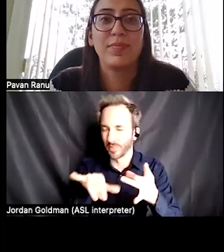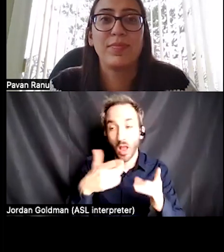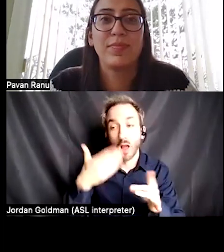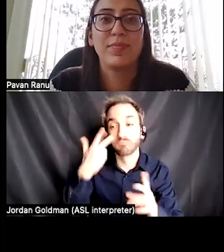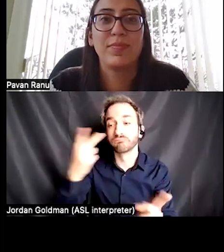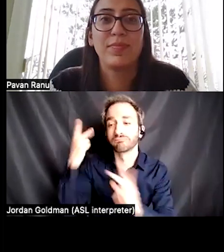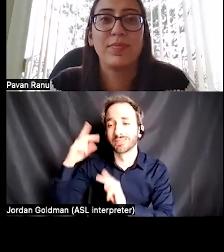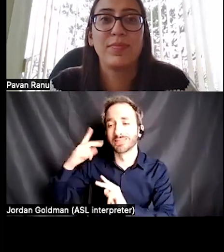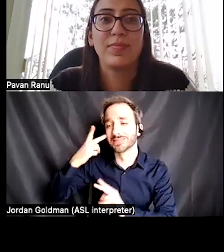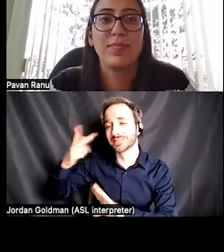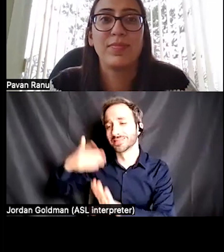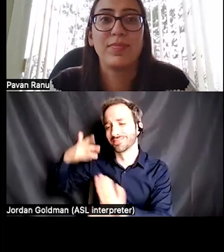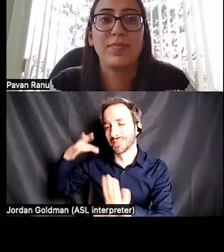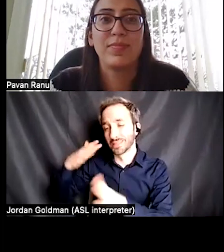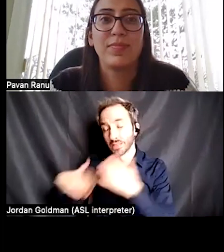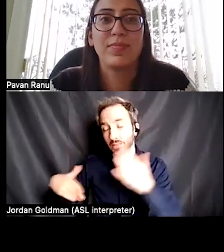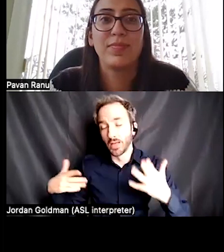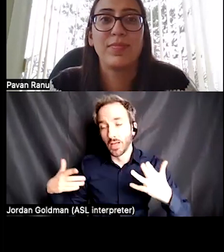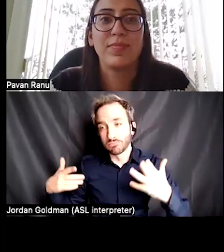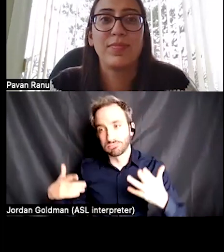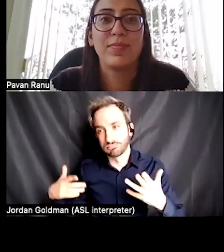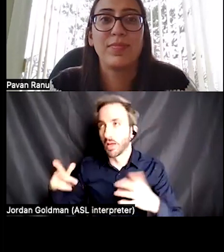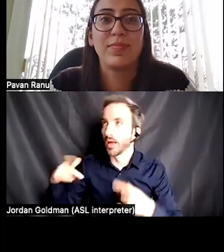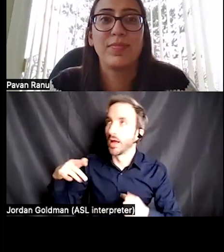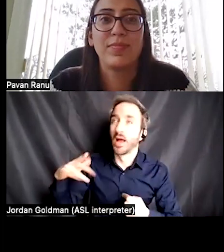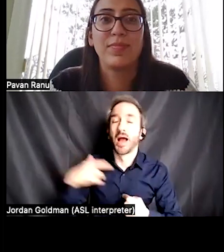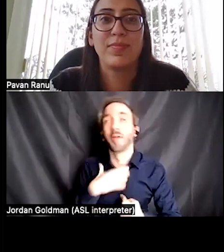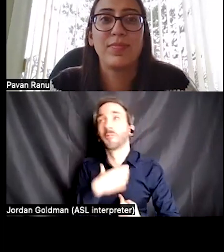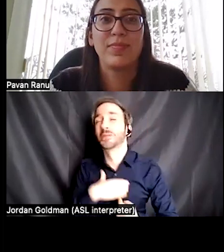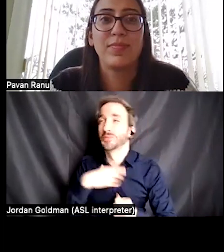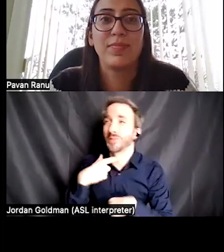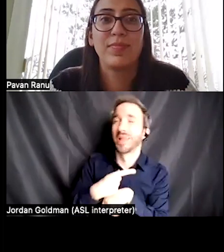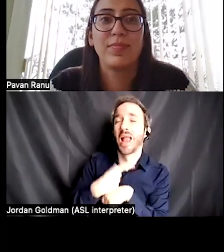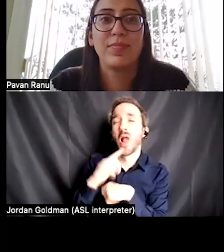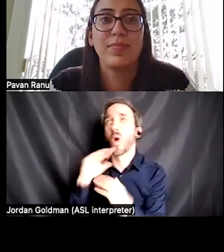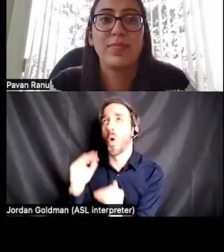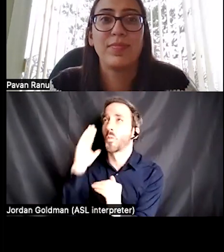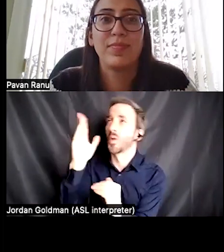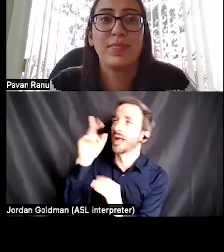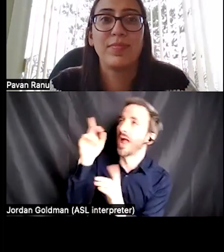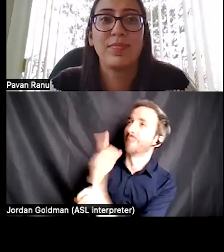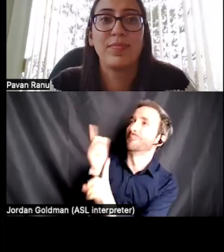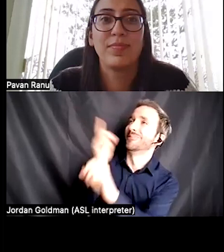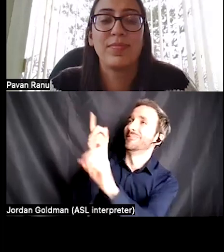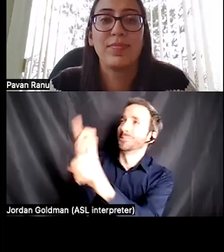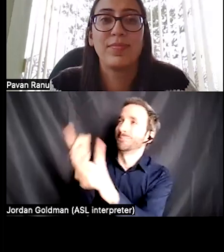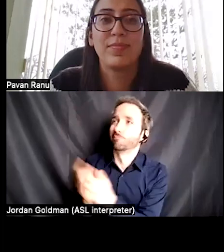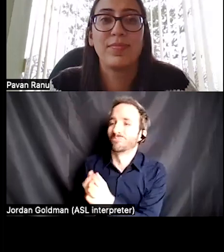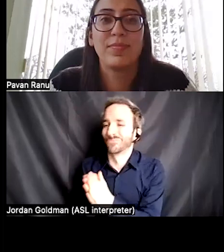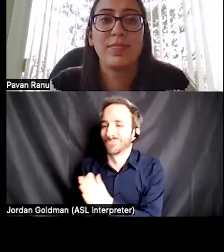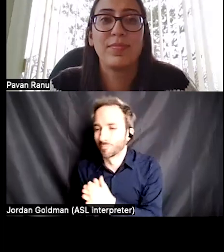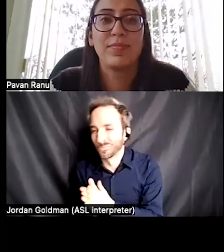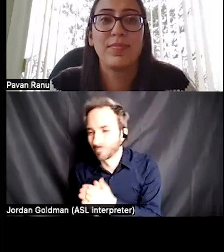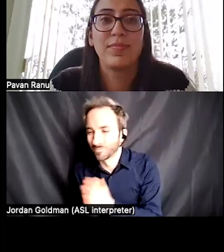in some of these genres where it's very aspirational and highly perfection based.